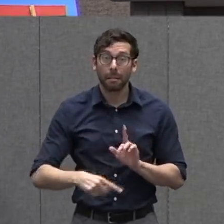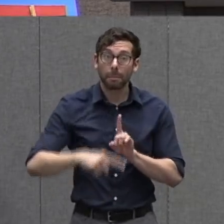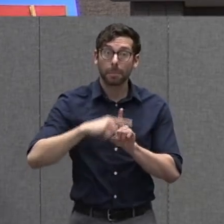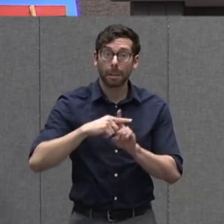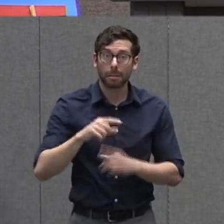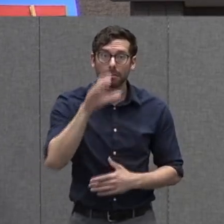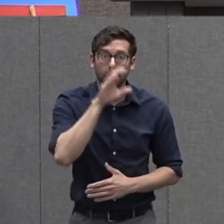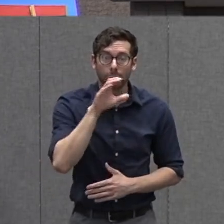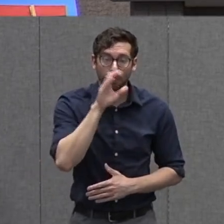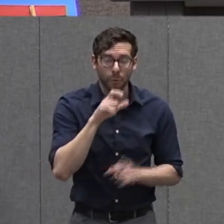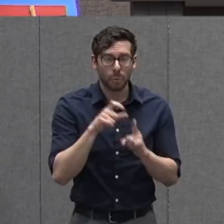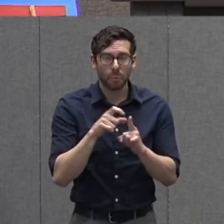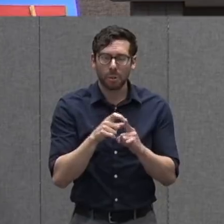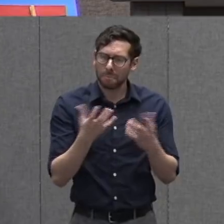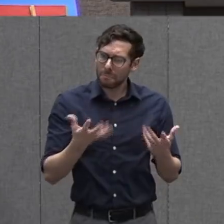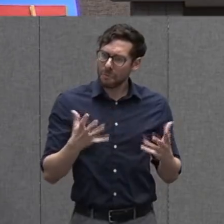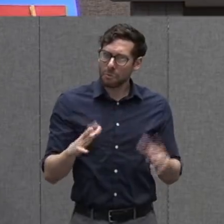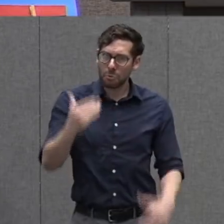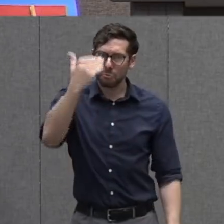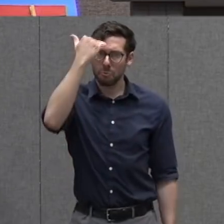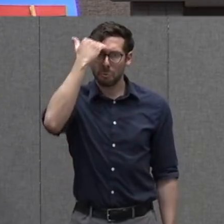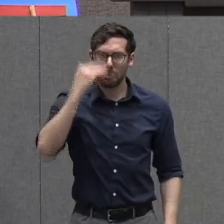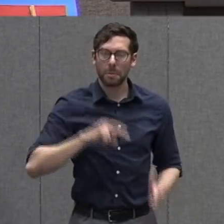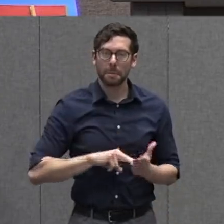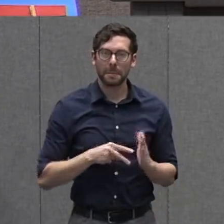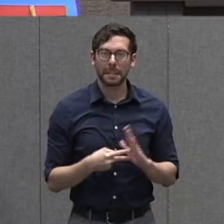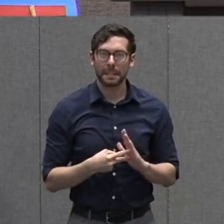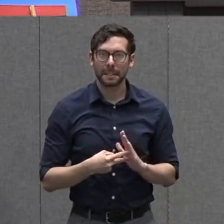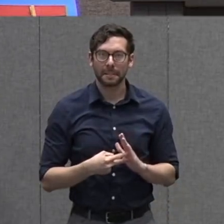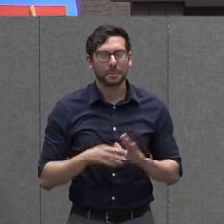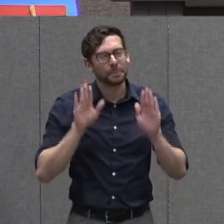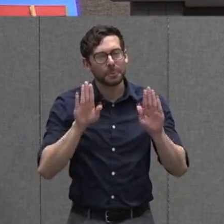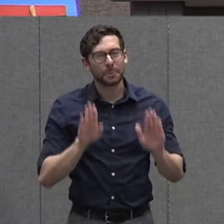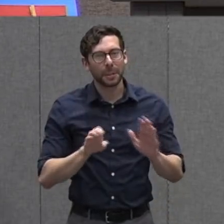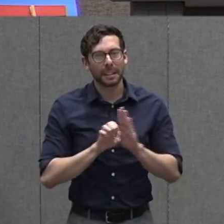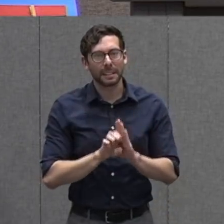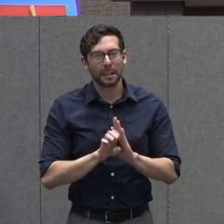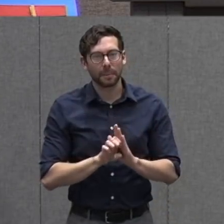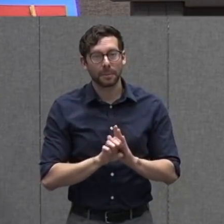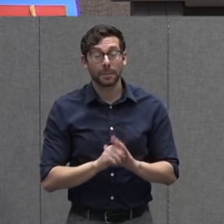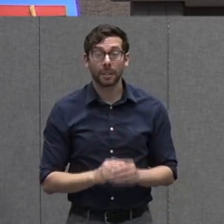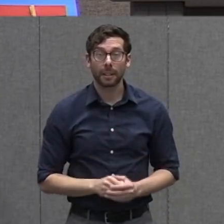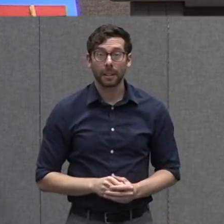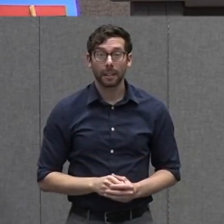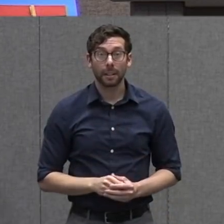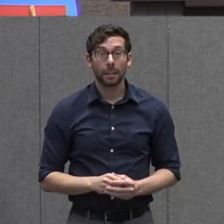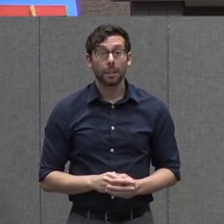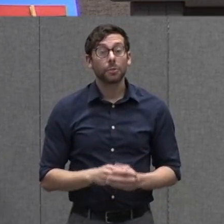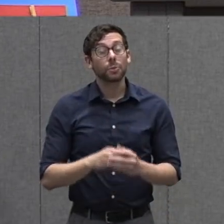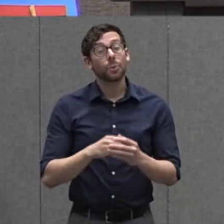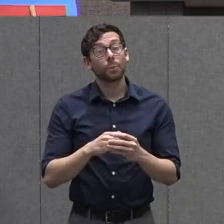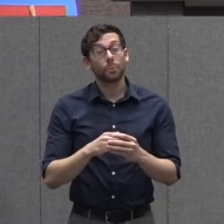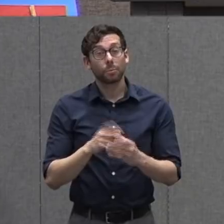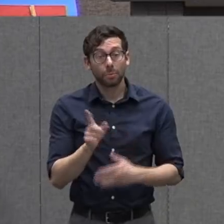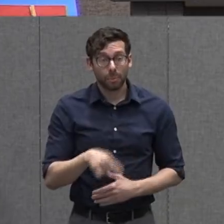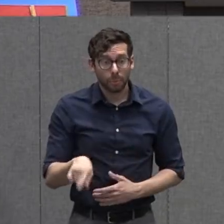She used some really great examples. So readers, as you're using your skills tomorrow and the next day